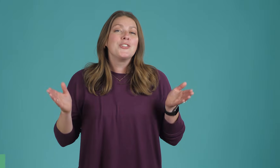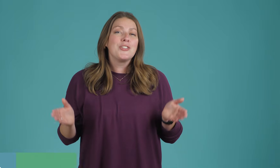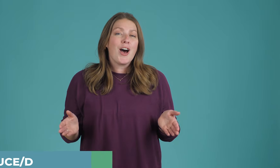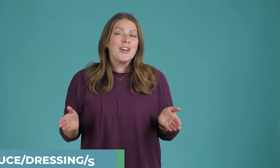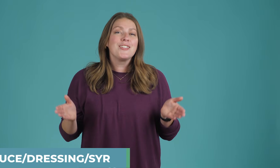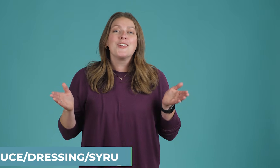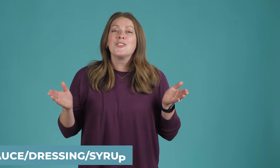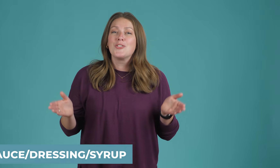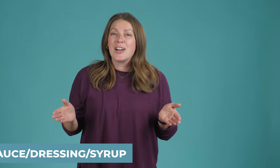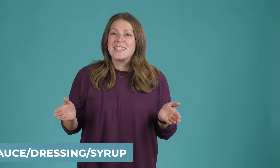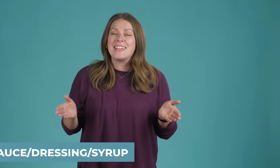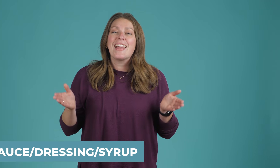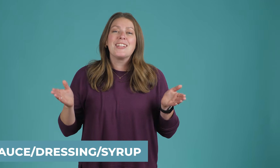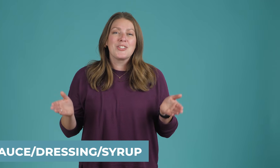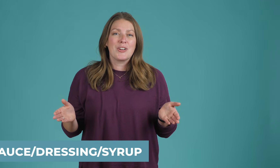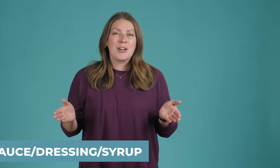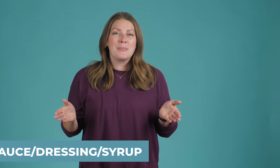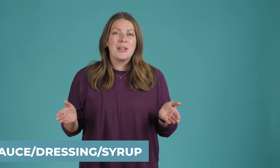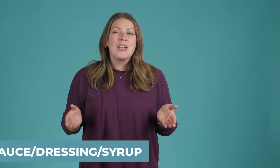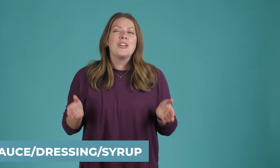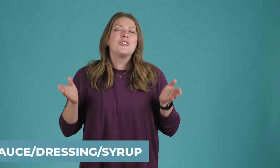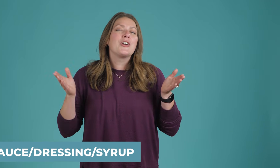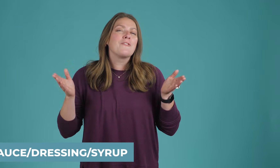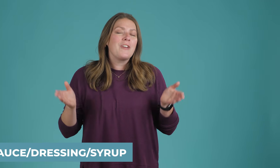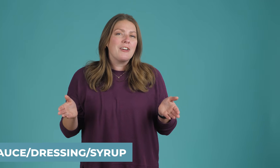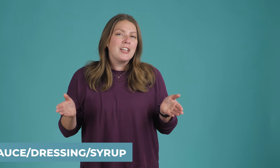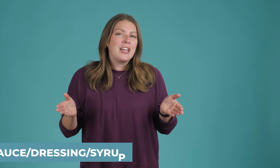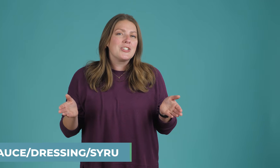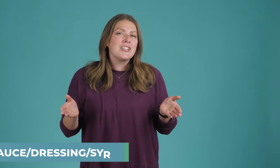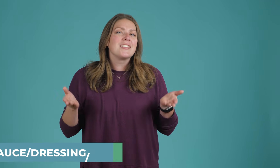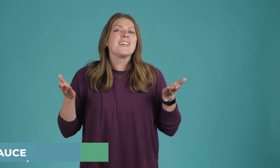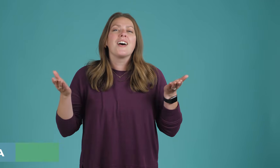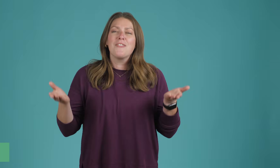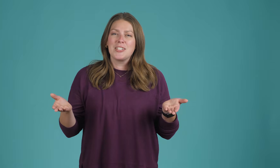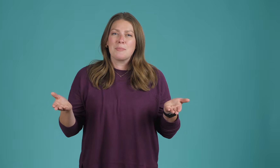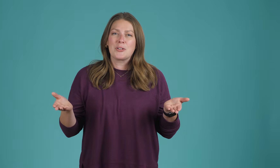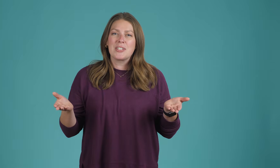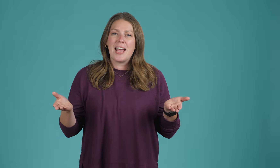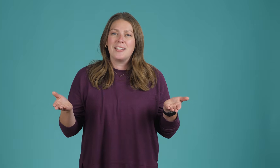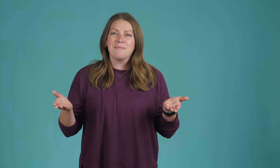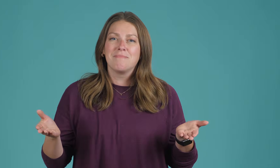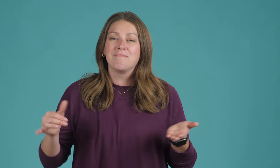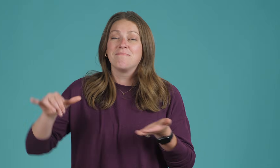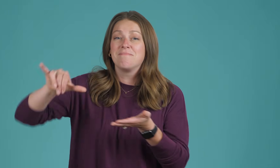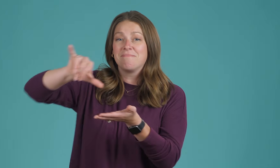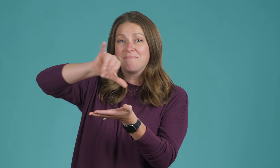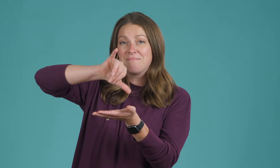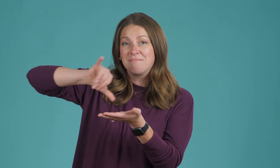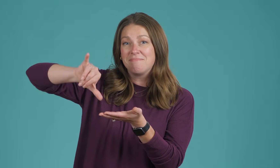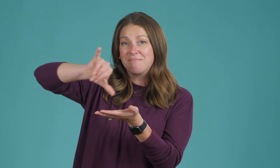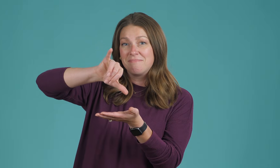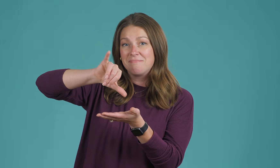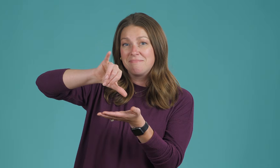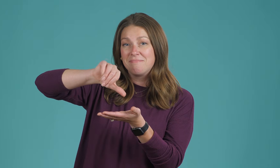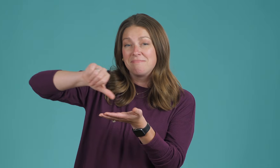Sauce, dressing and syrup, share variations of a similar sign